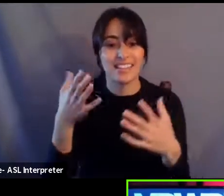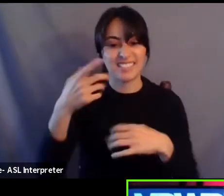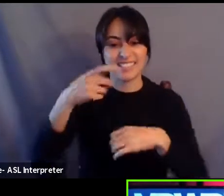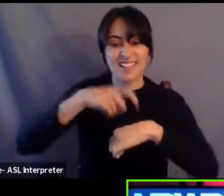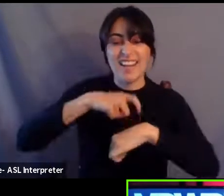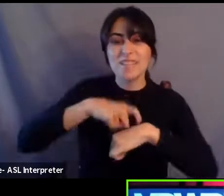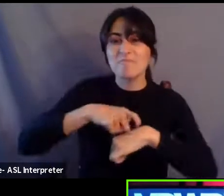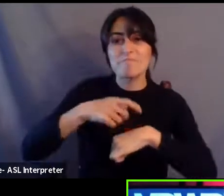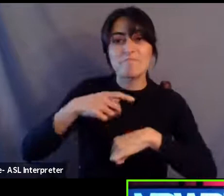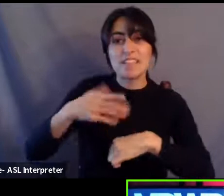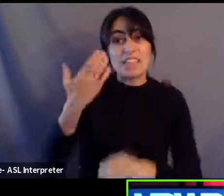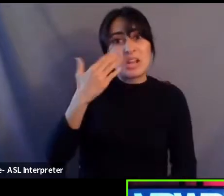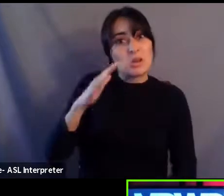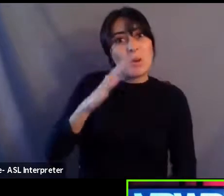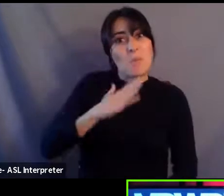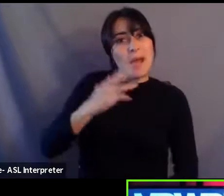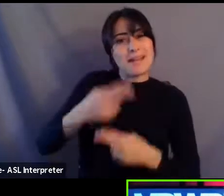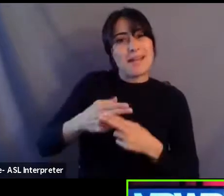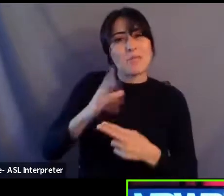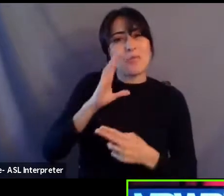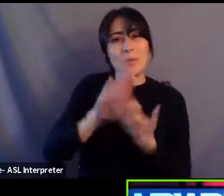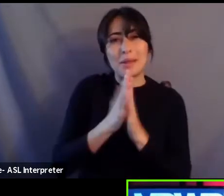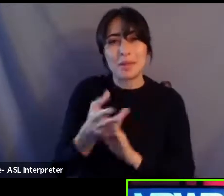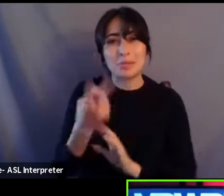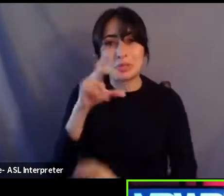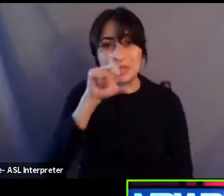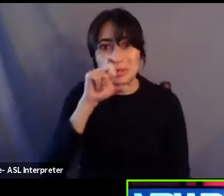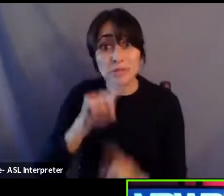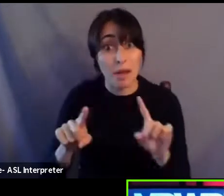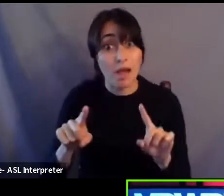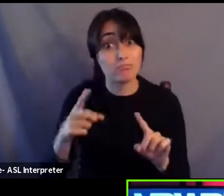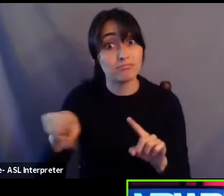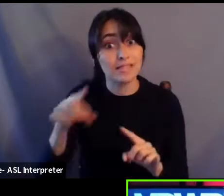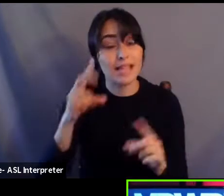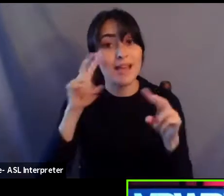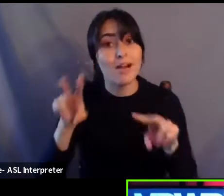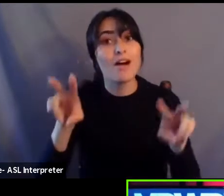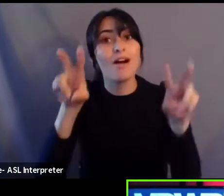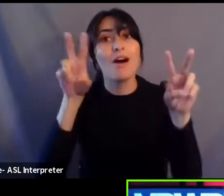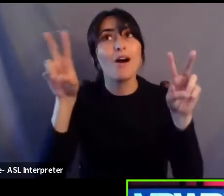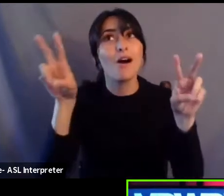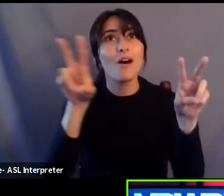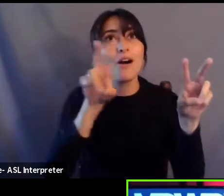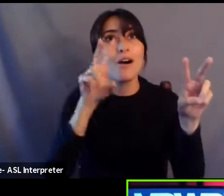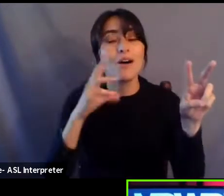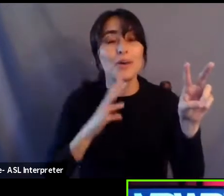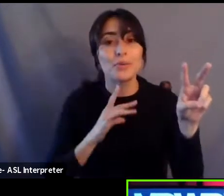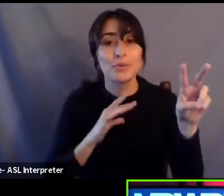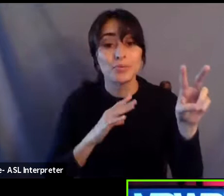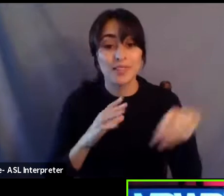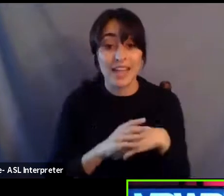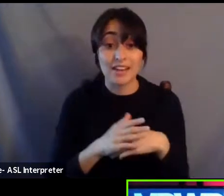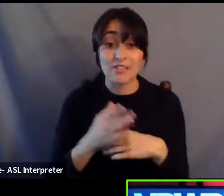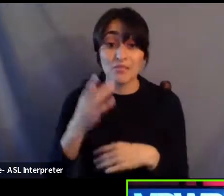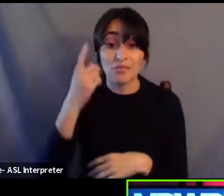that’s what my name would be. But they saw these two eagles and the eagle to Native Americans --